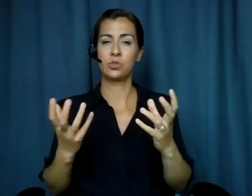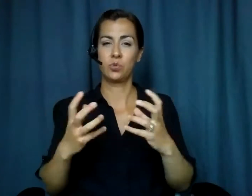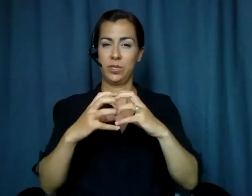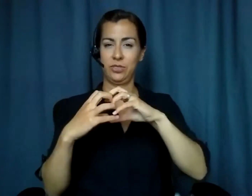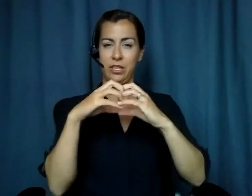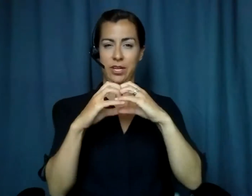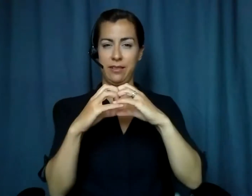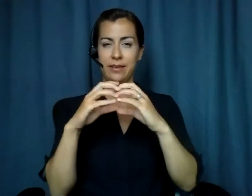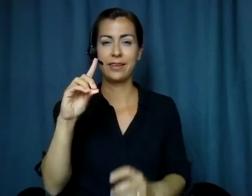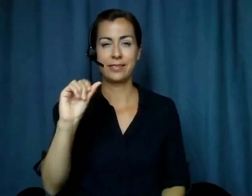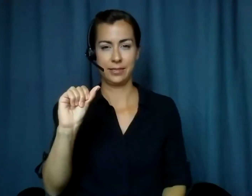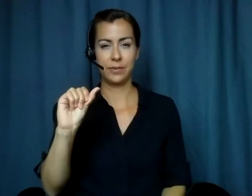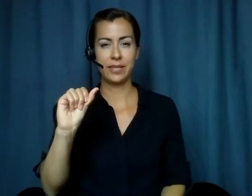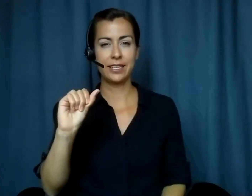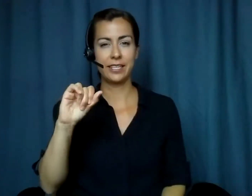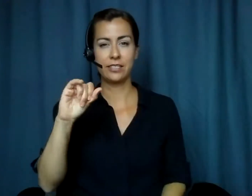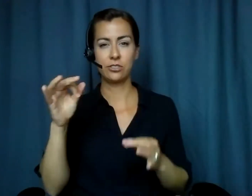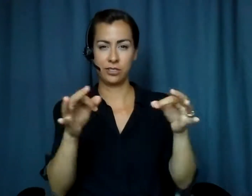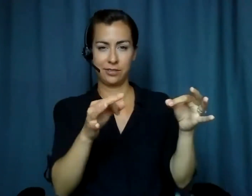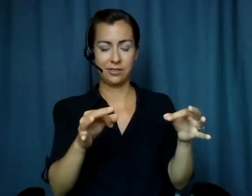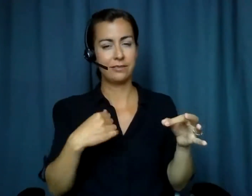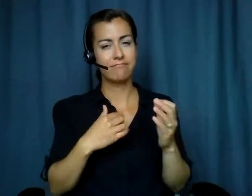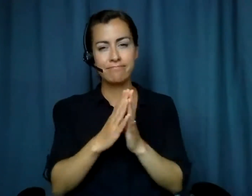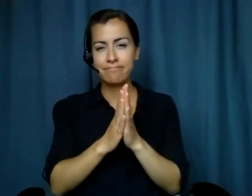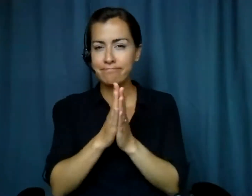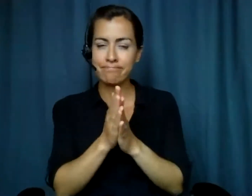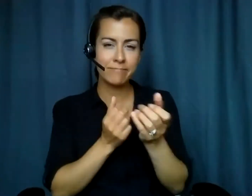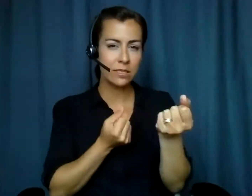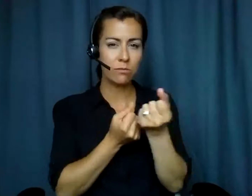To turn on live closed captioning, please click on the cc